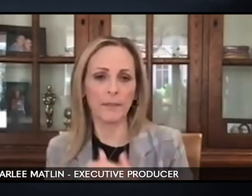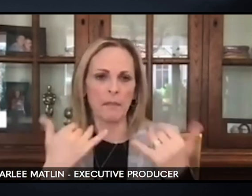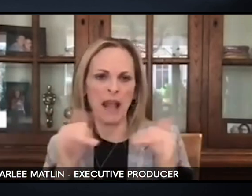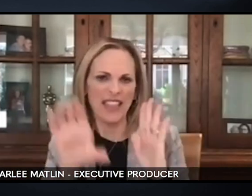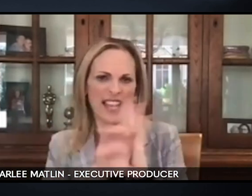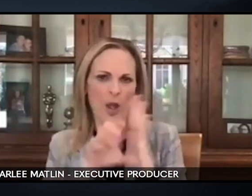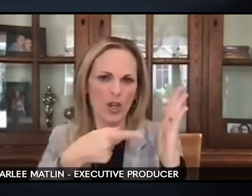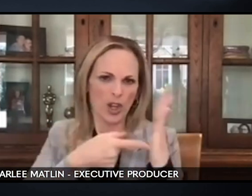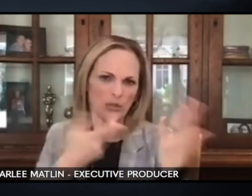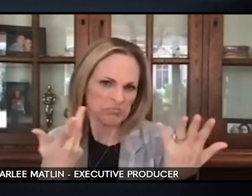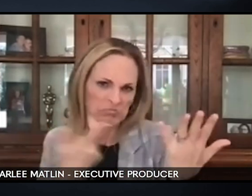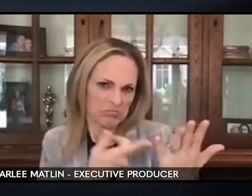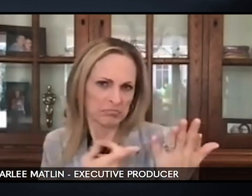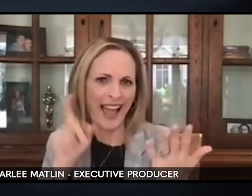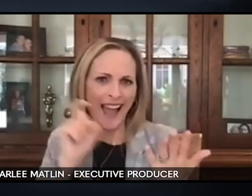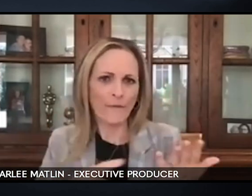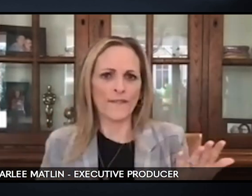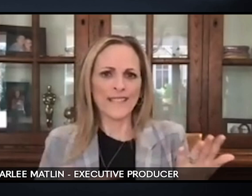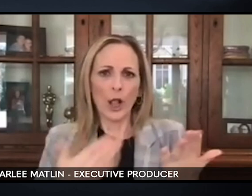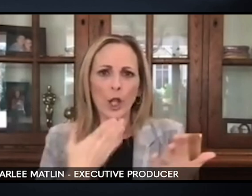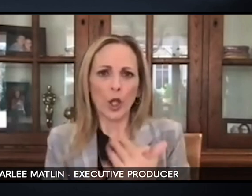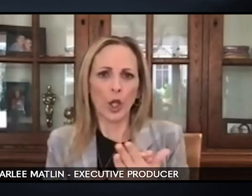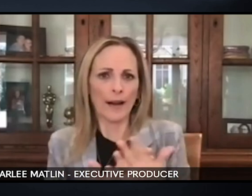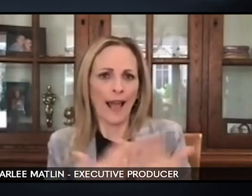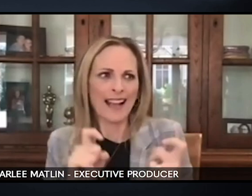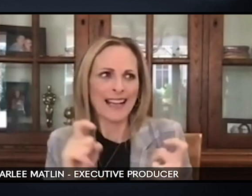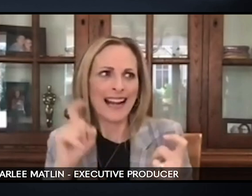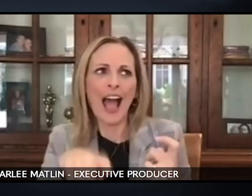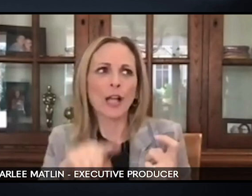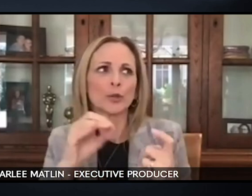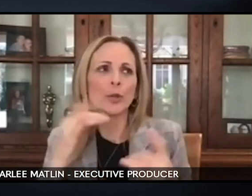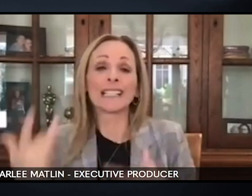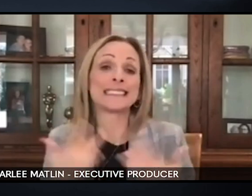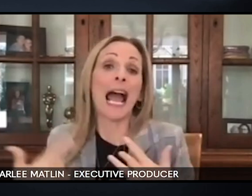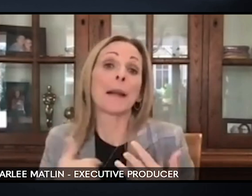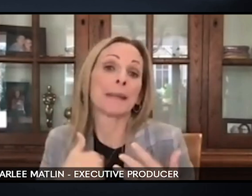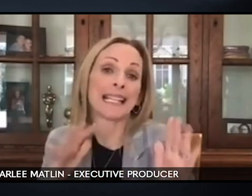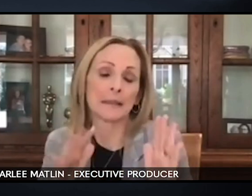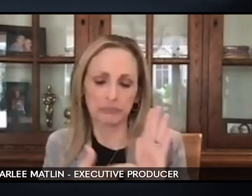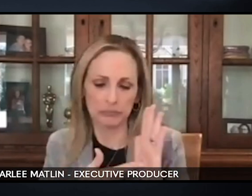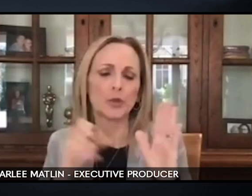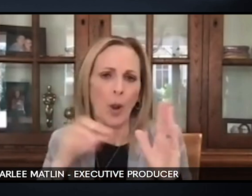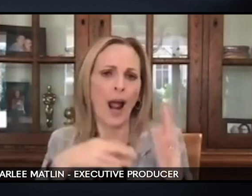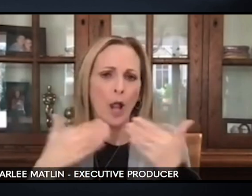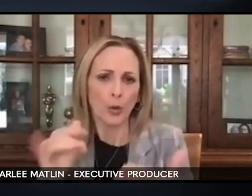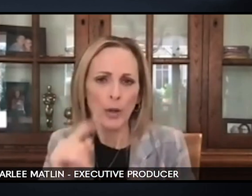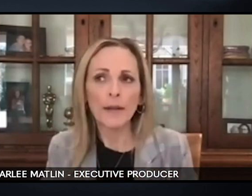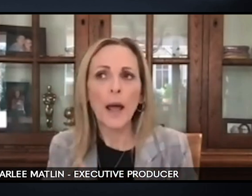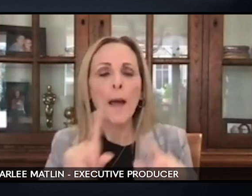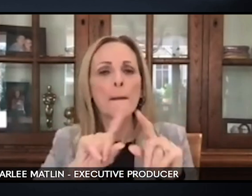something that I want to do. Play this character for example. I first of all, have to feel good about the character. I have to be excited. It has to excite me,